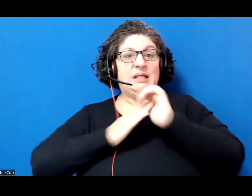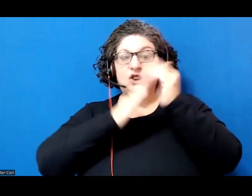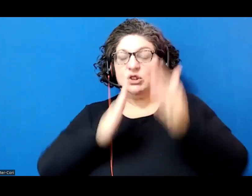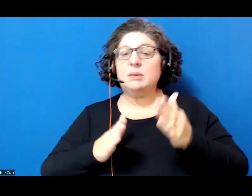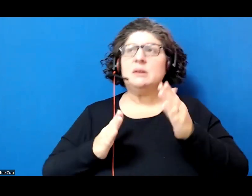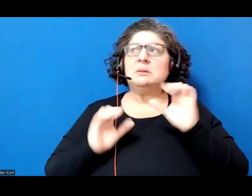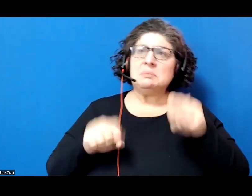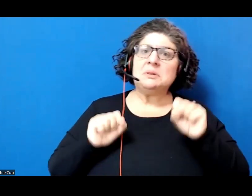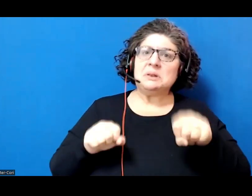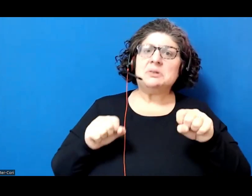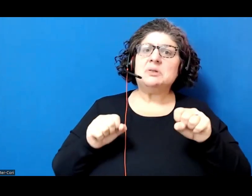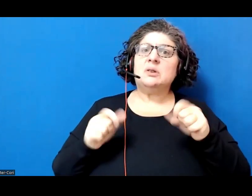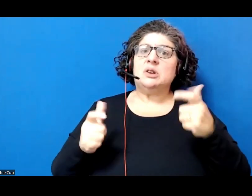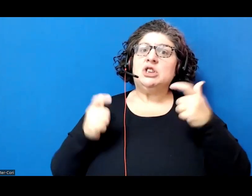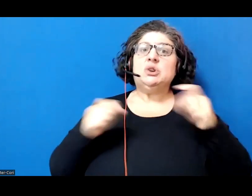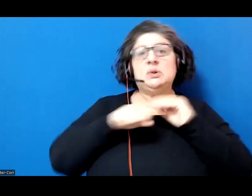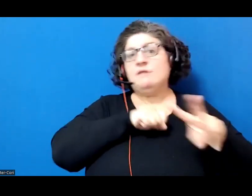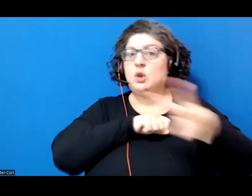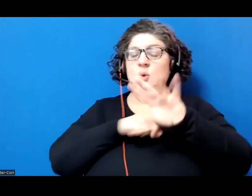be potentially hugely influential.